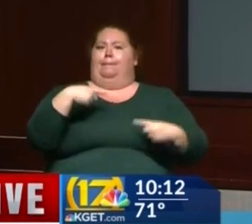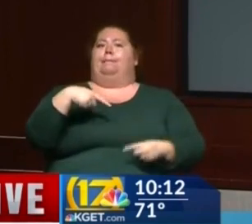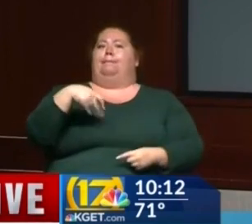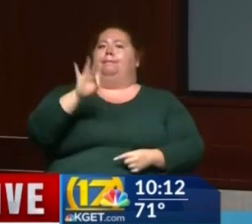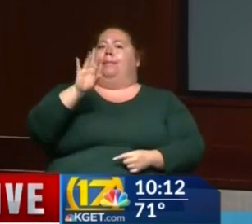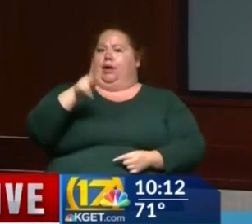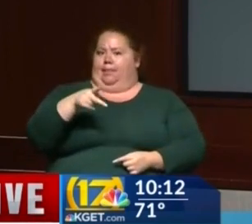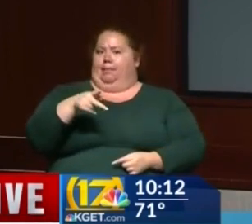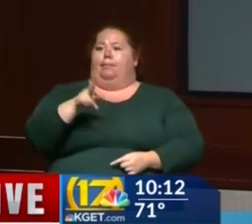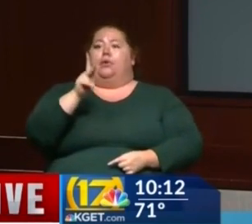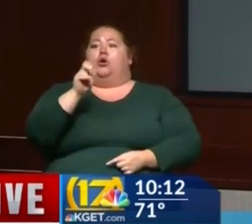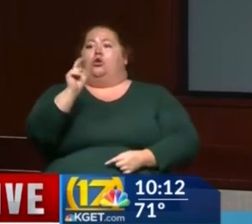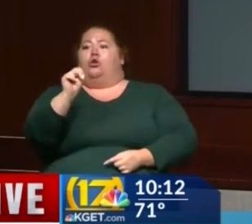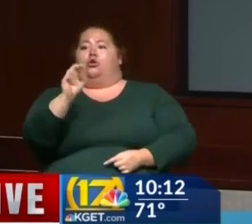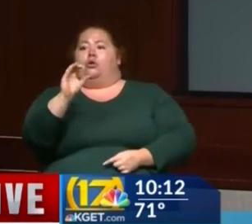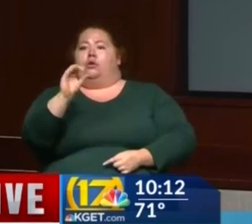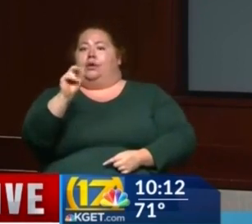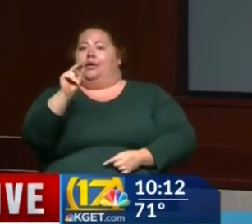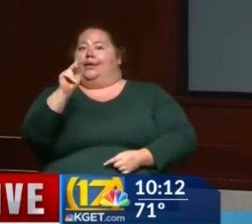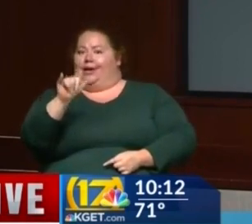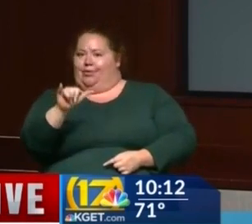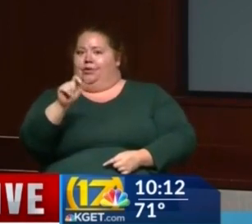WHY WE HAVE 16 LOCATIONS THROUGHOUT THE COUNTY IS VERY